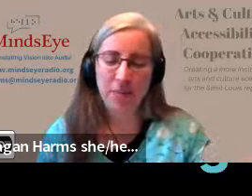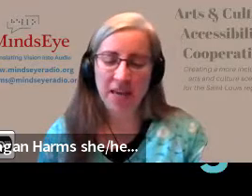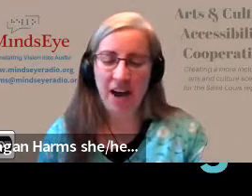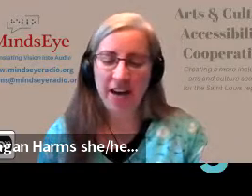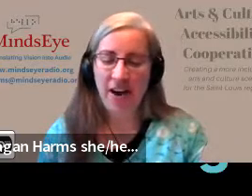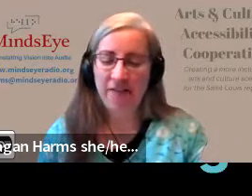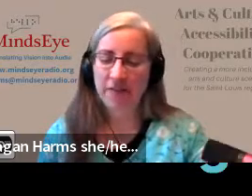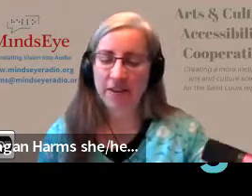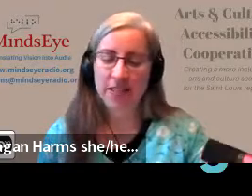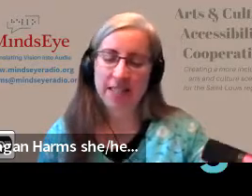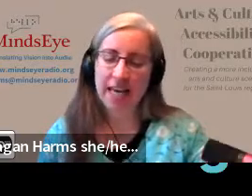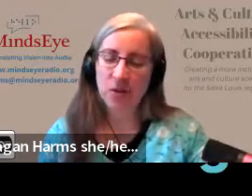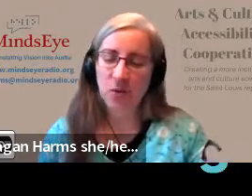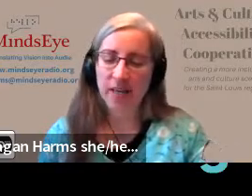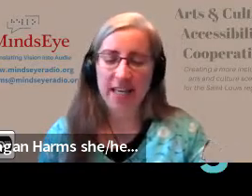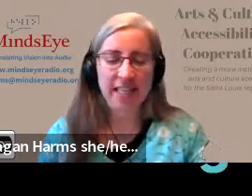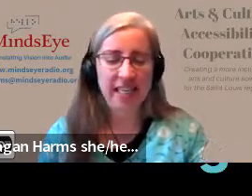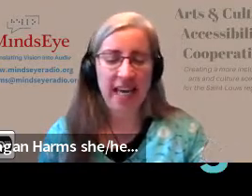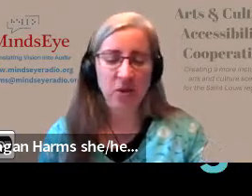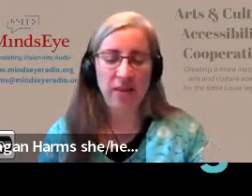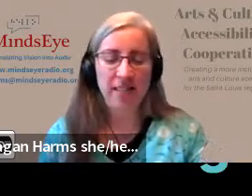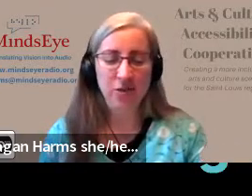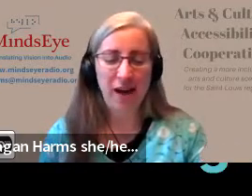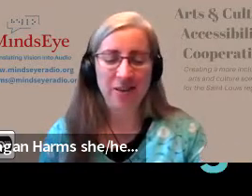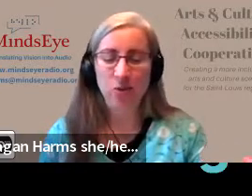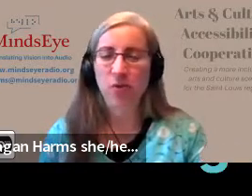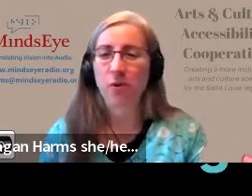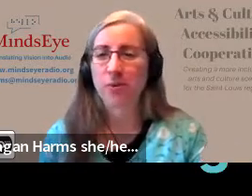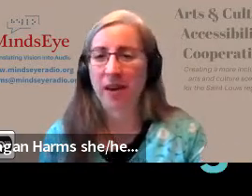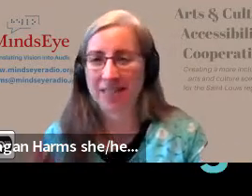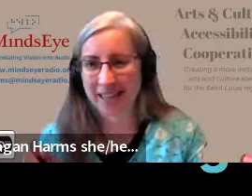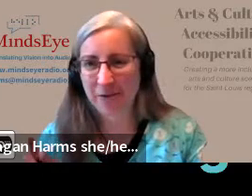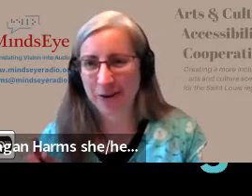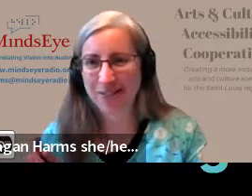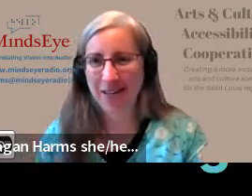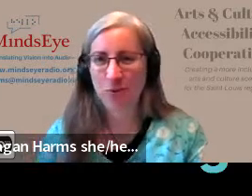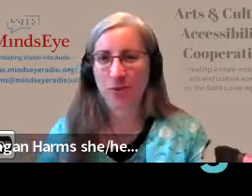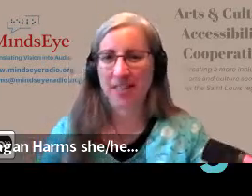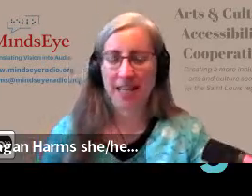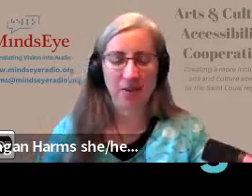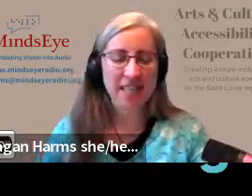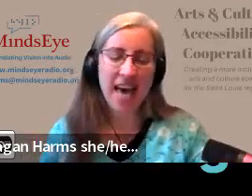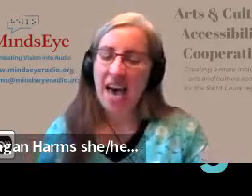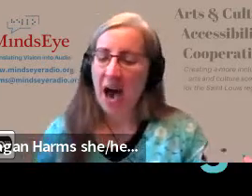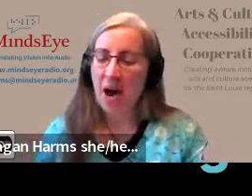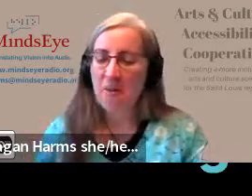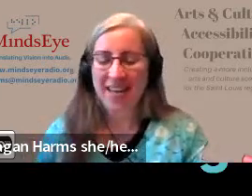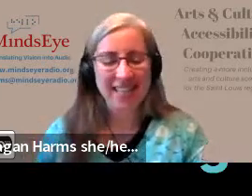champion on and off the field since high school . High school at St. Louis. He attended